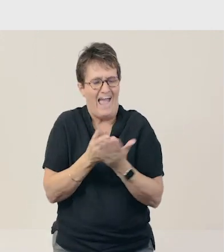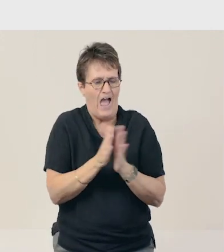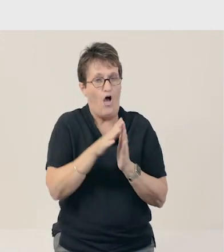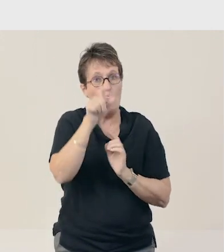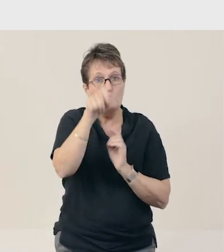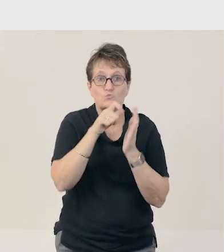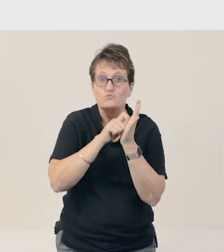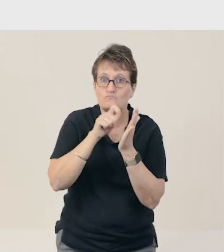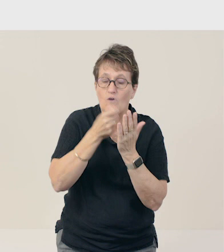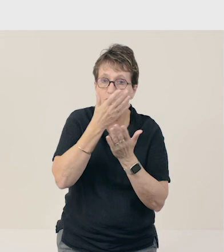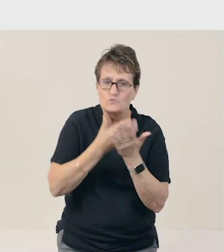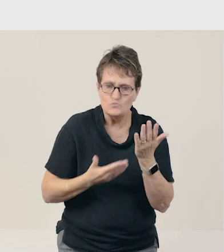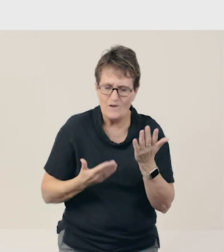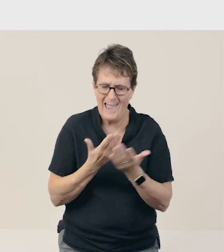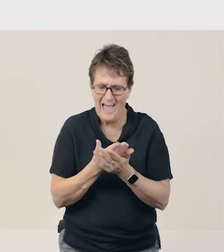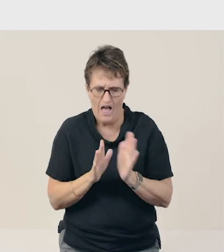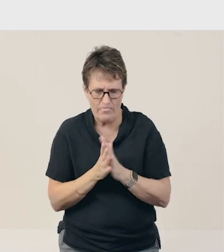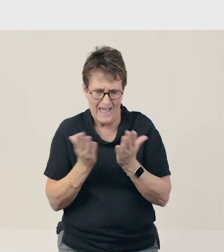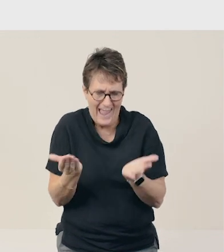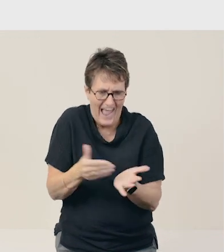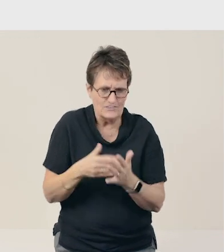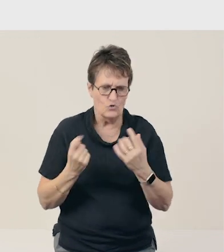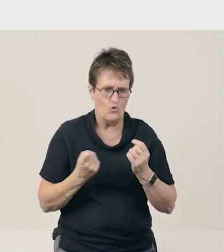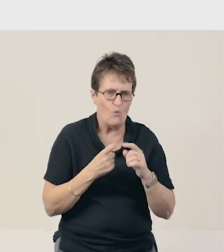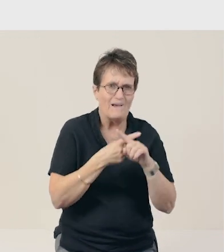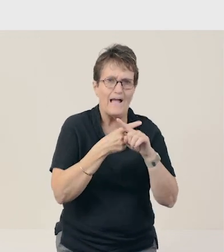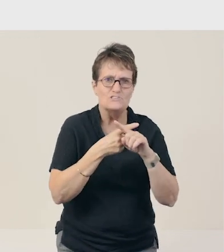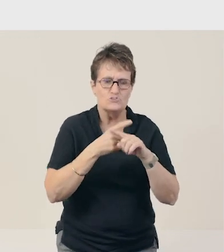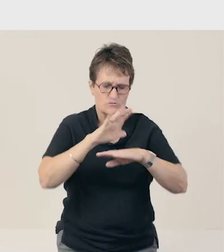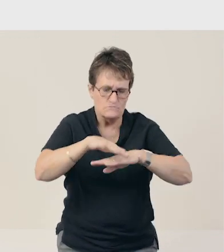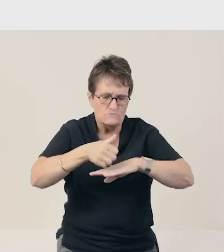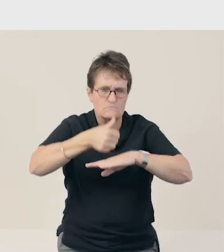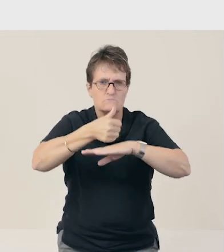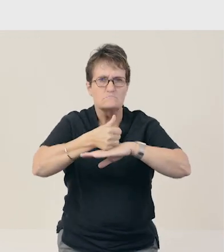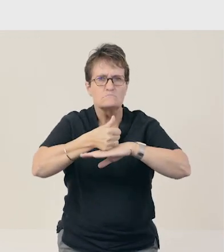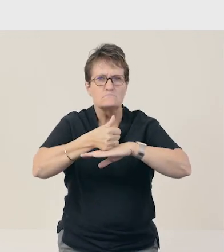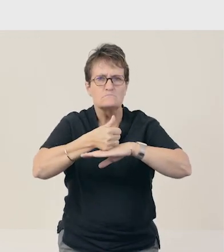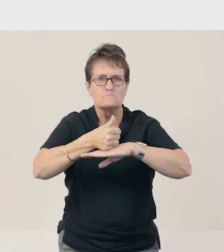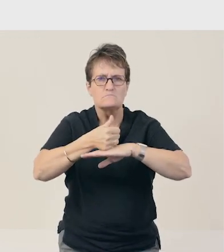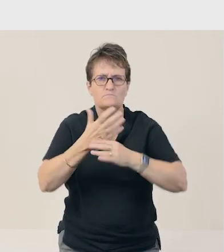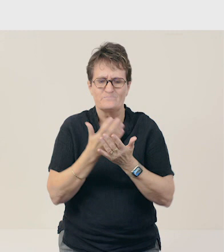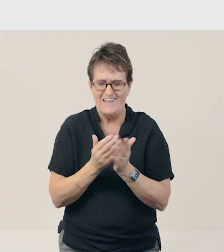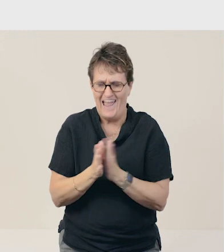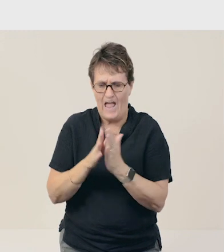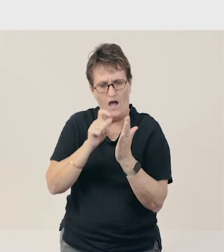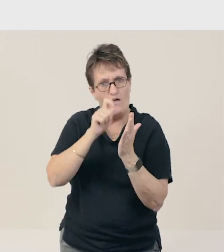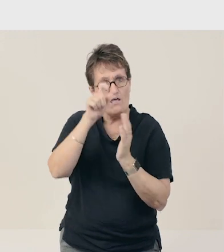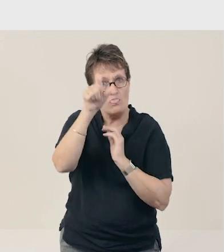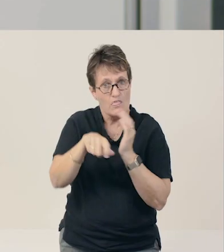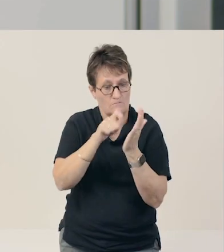the complications, the characters, and the setting. It may also impact on how the author uses language features.